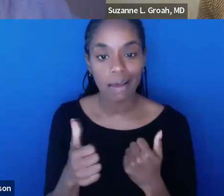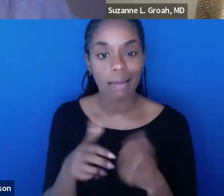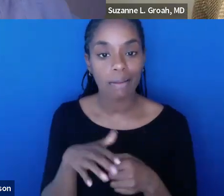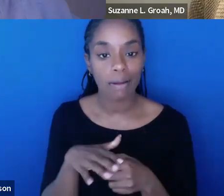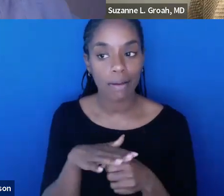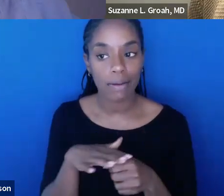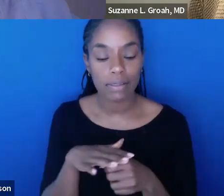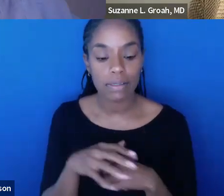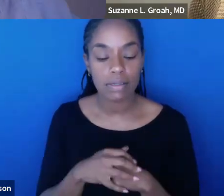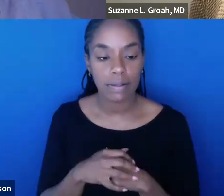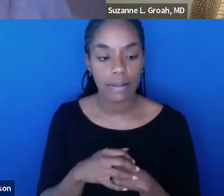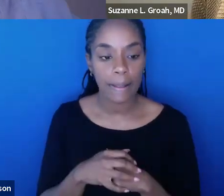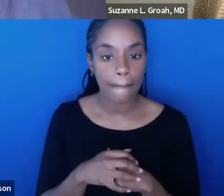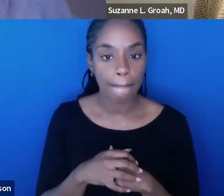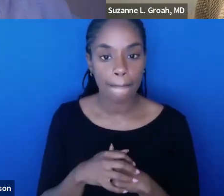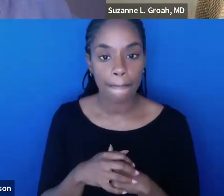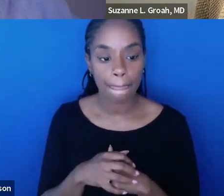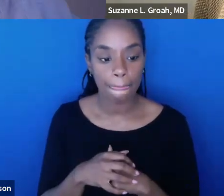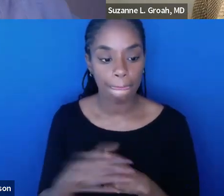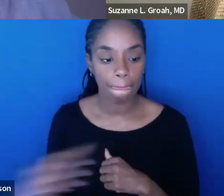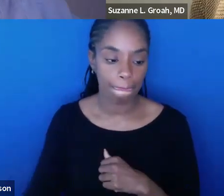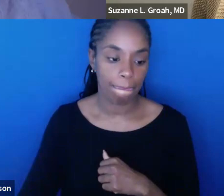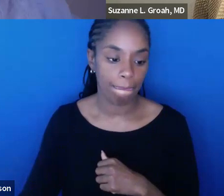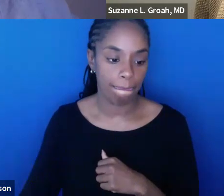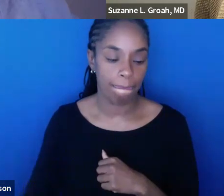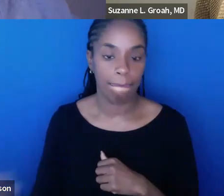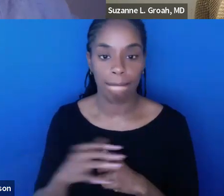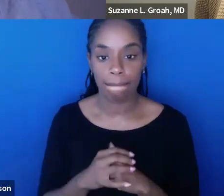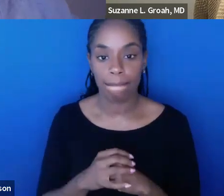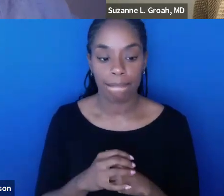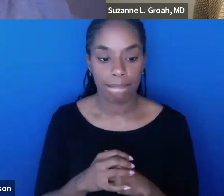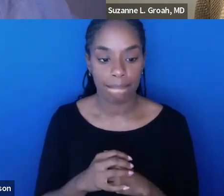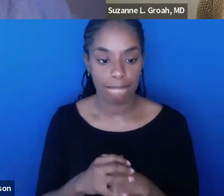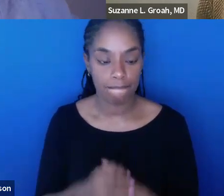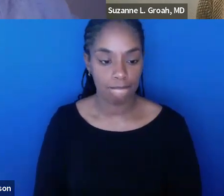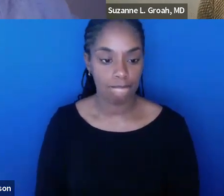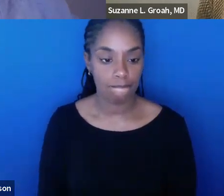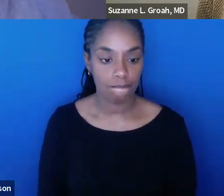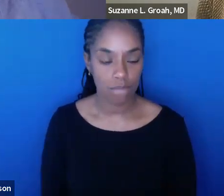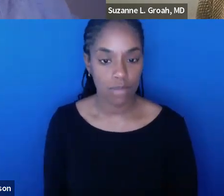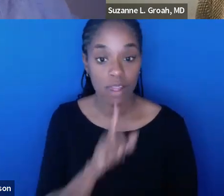And then just really stumbled on urinary tract infections.